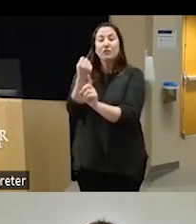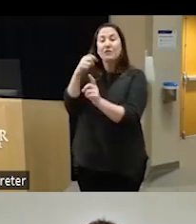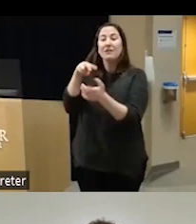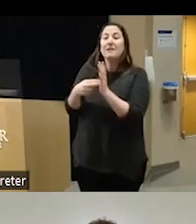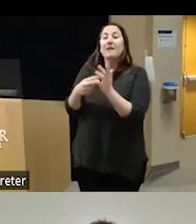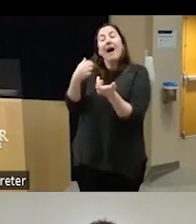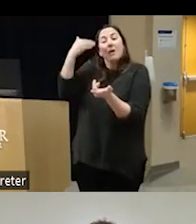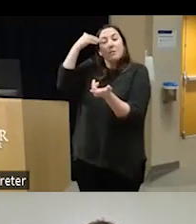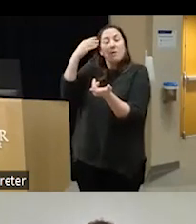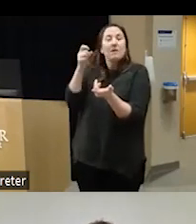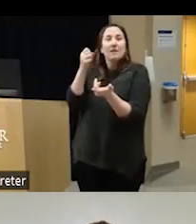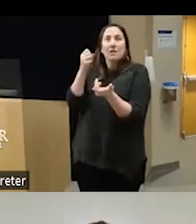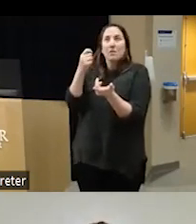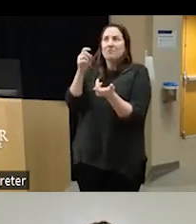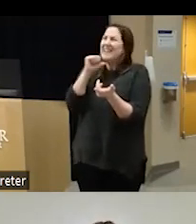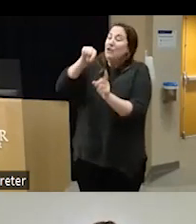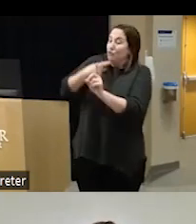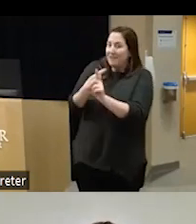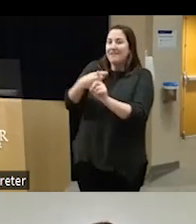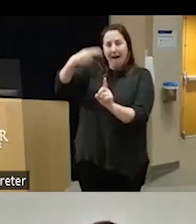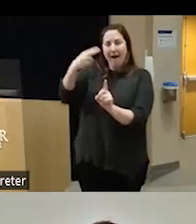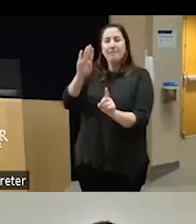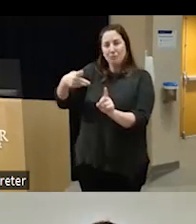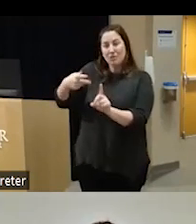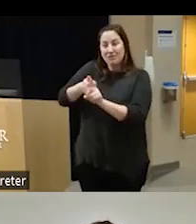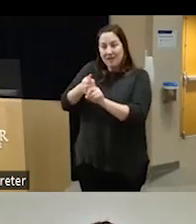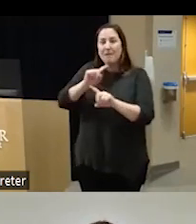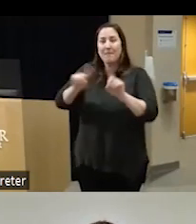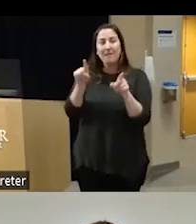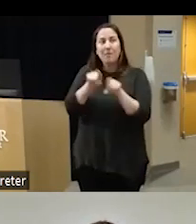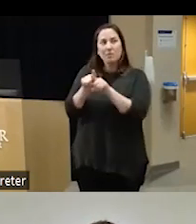high blood pressure. It's already sub threshold high blood pressure.